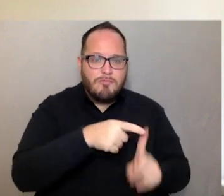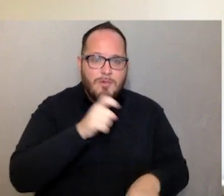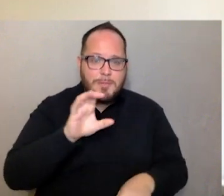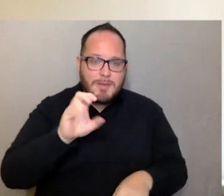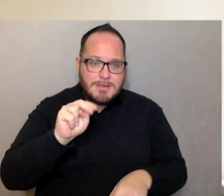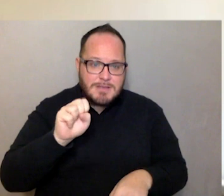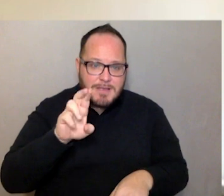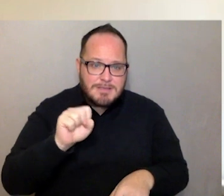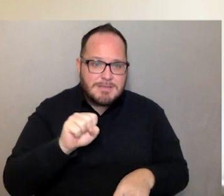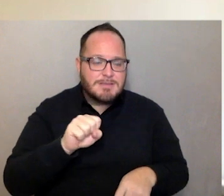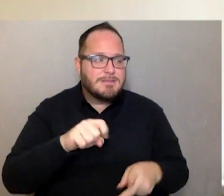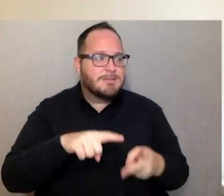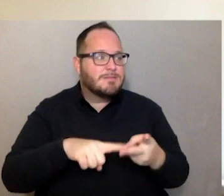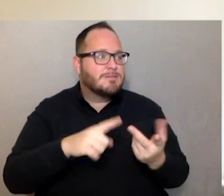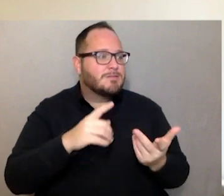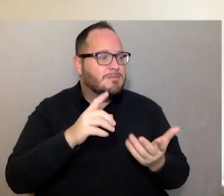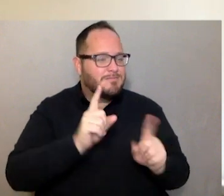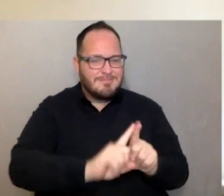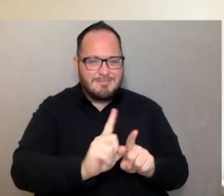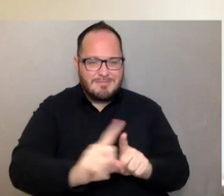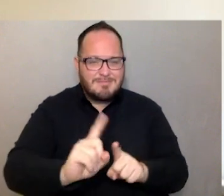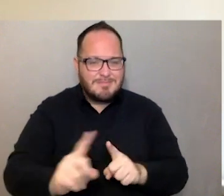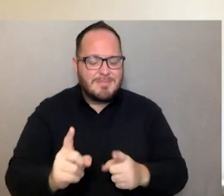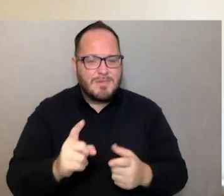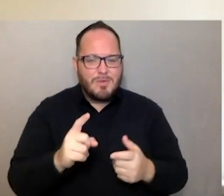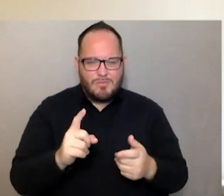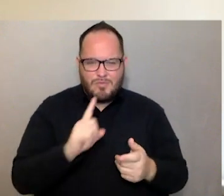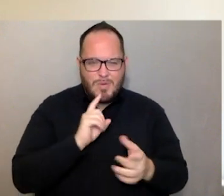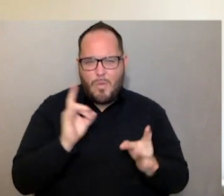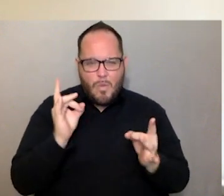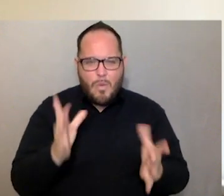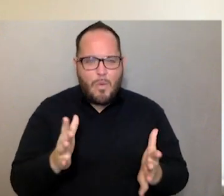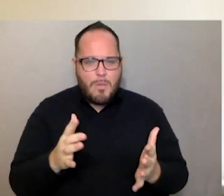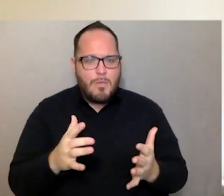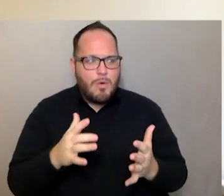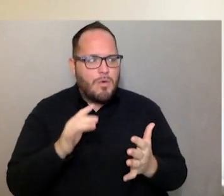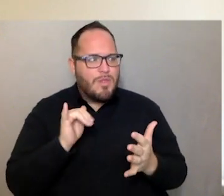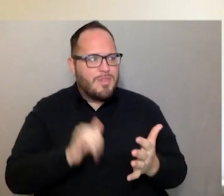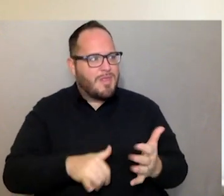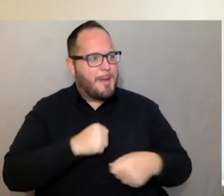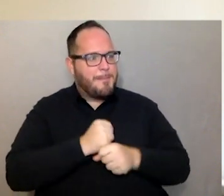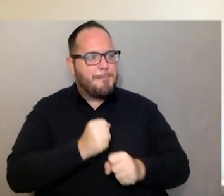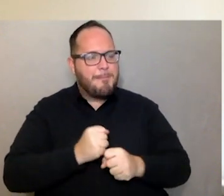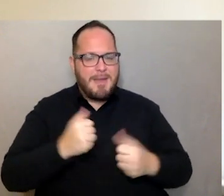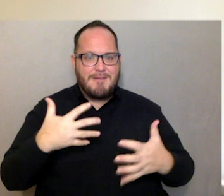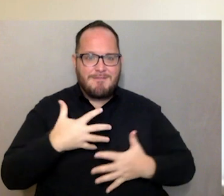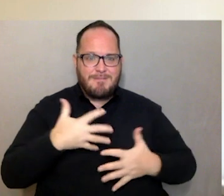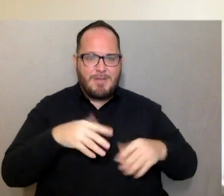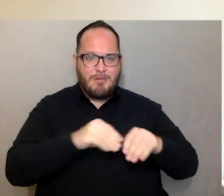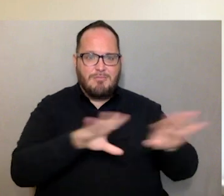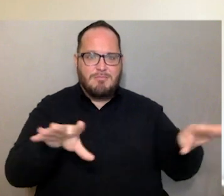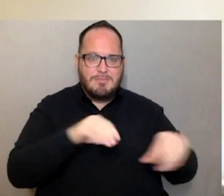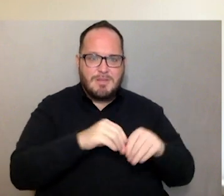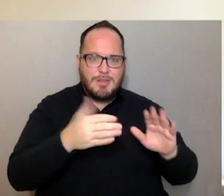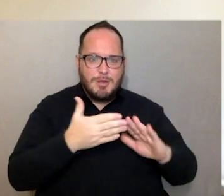TAKEN IN CENSUS, AND REPRESENTATION, AND THIS HORRIBLE PUBLIC CHARGE RULE THAT IS REALLY CAUSED FEAR IN THE COMMUNITY. SO I'M LOOKING FORWARD TO THE